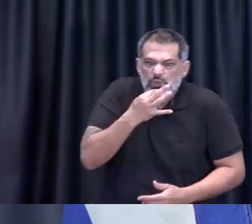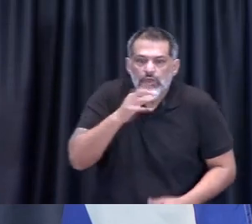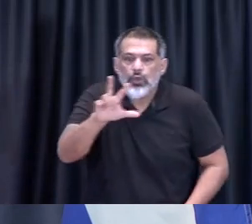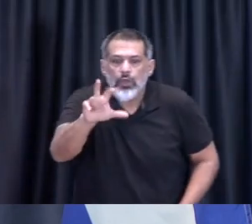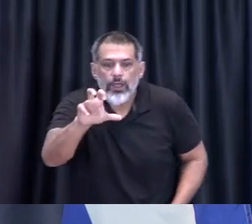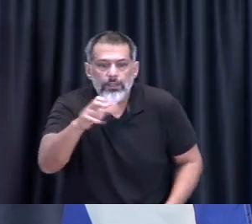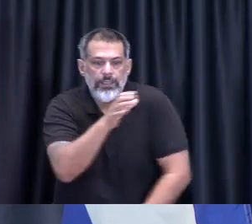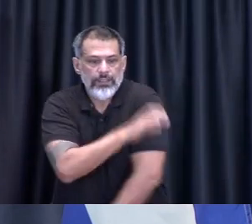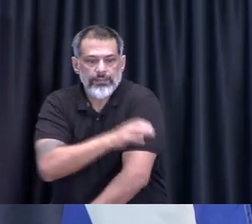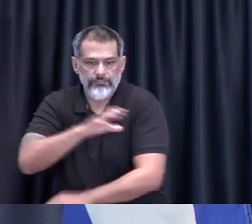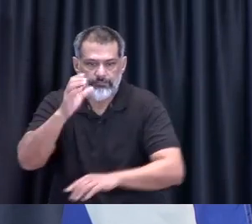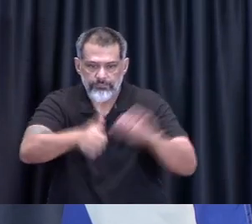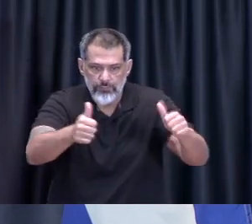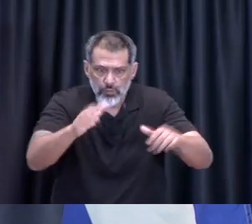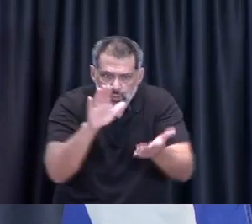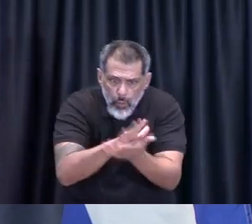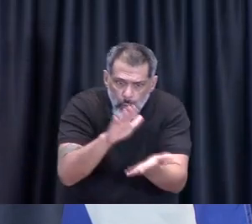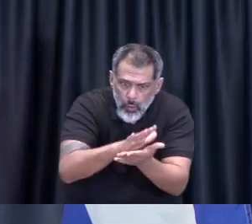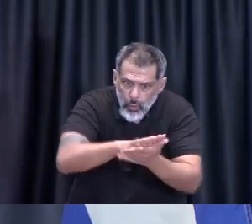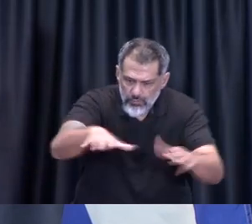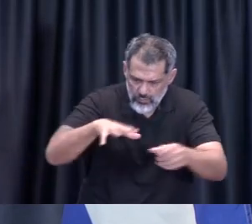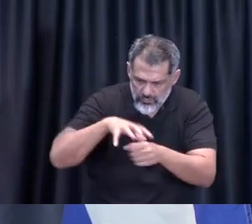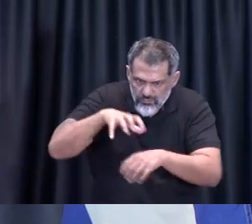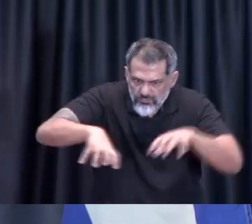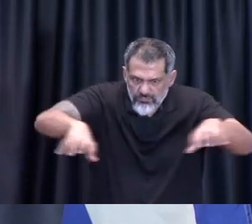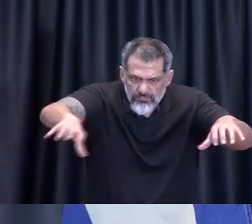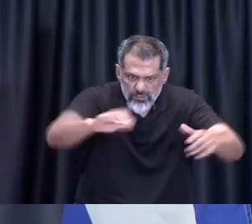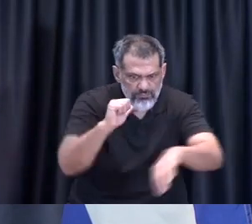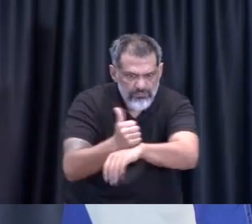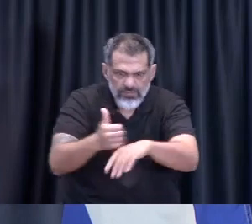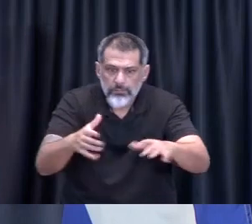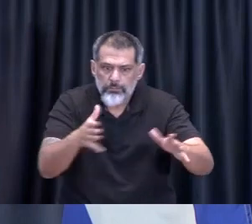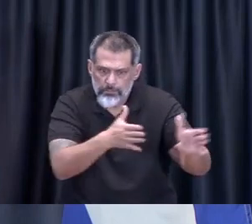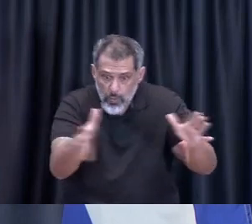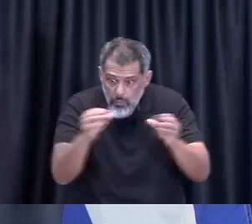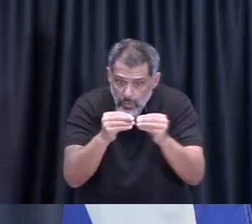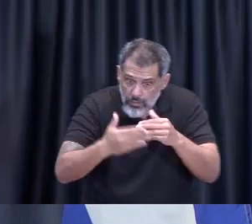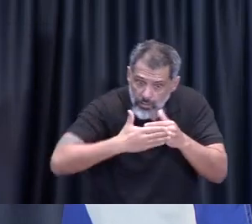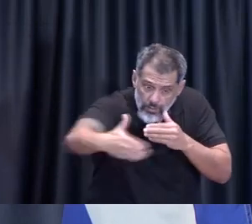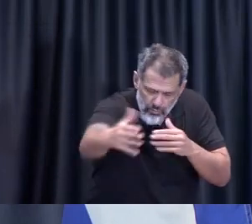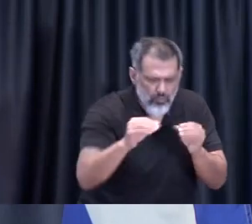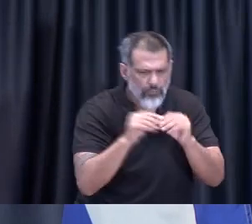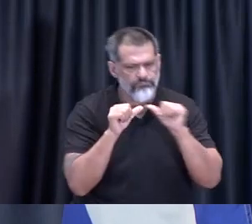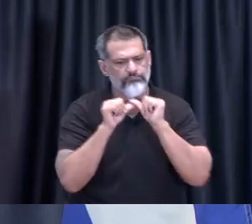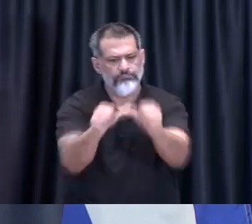within school based settings, and there are many more planned. And this is thanks to the work